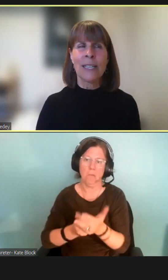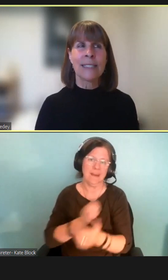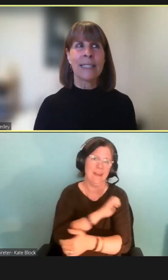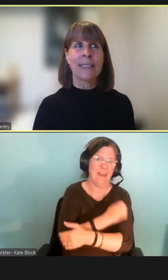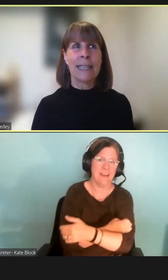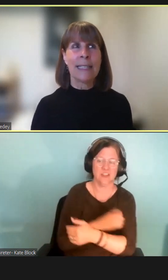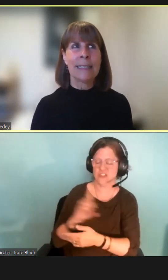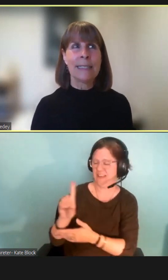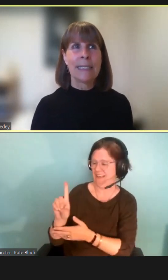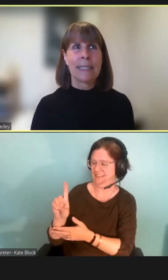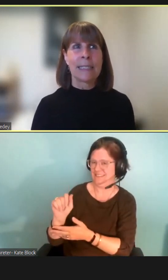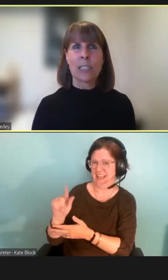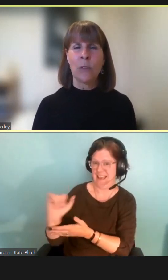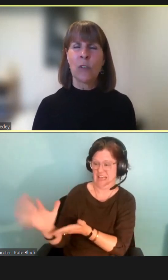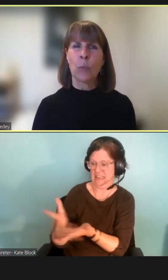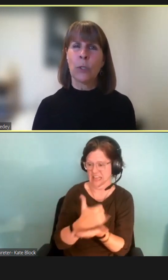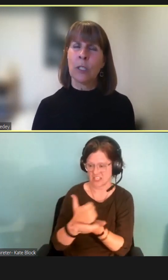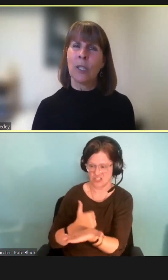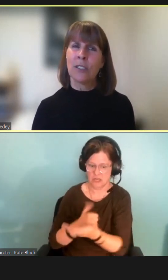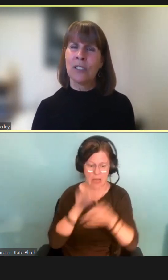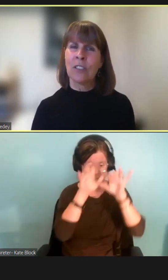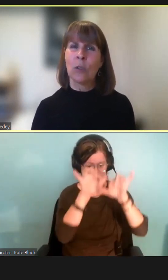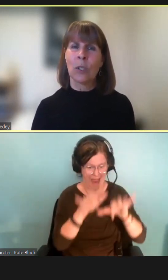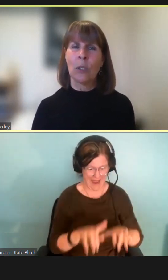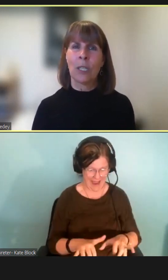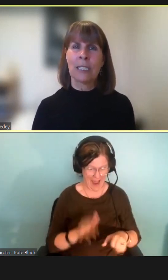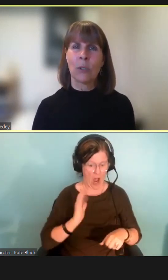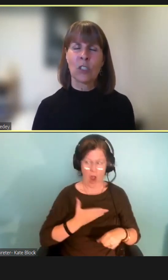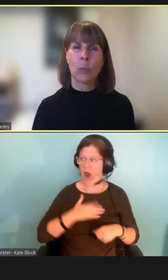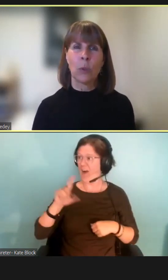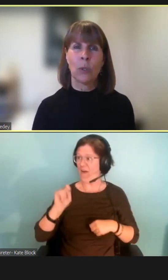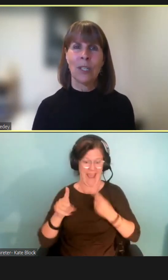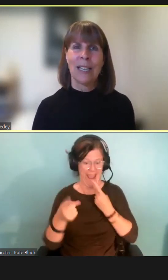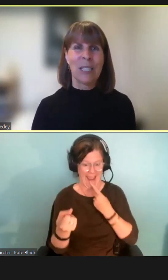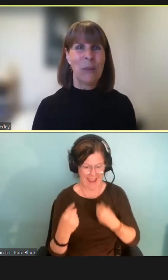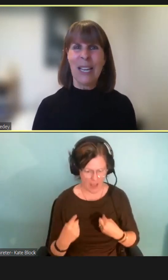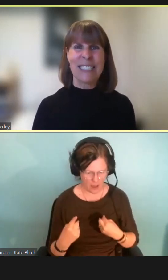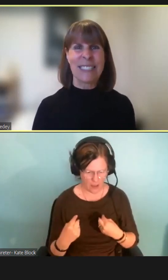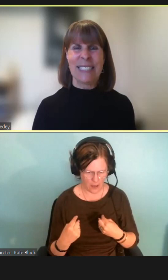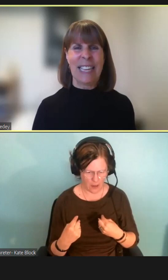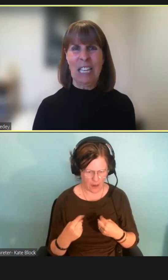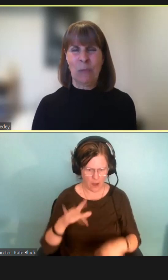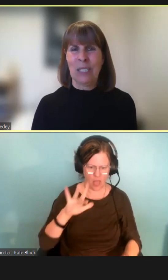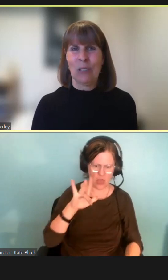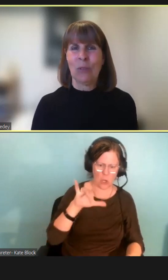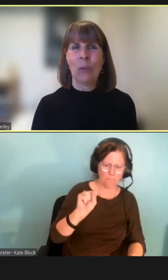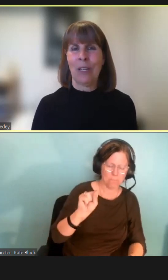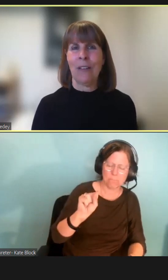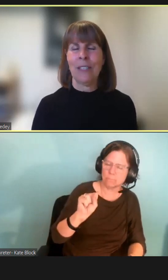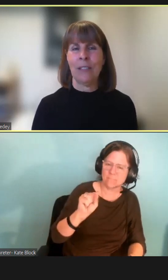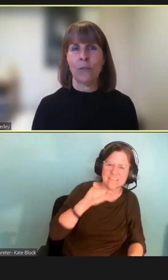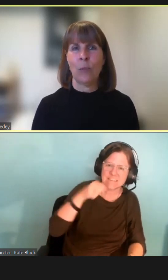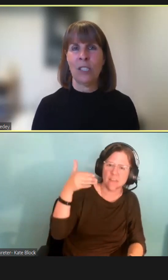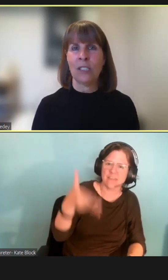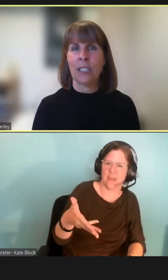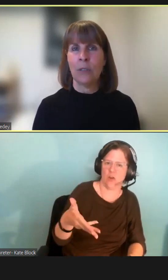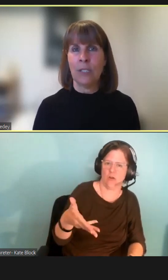at the end that some of your burning questions you really wanted to explore you actually can't because you don't have the information that you need to